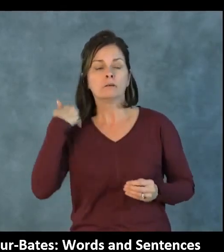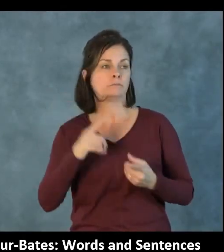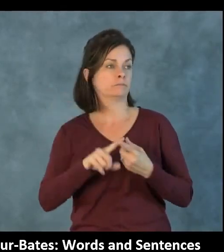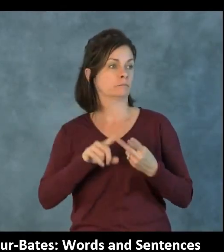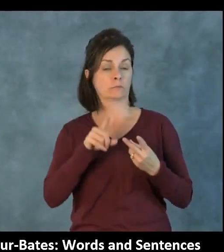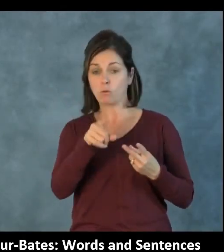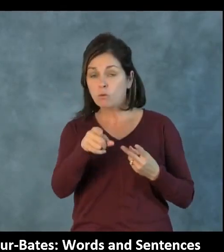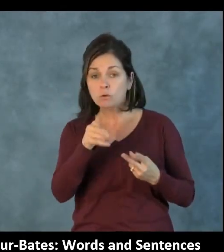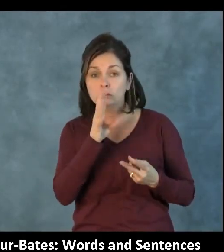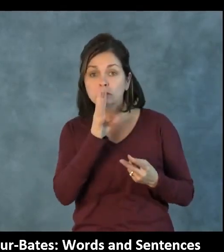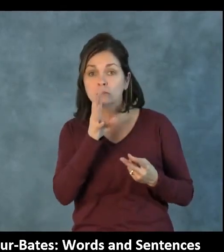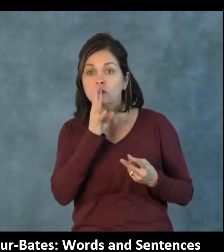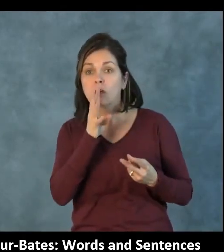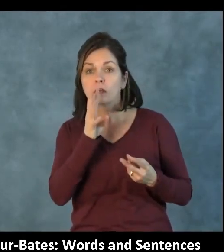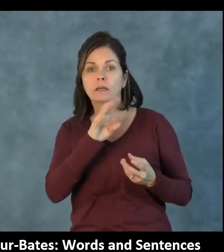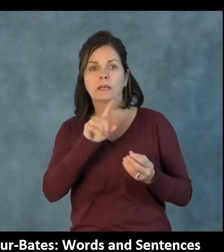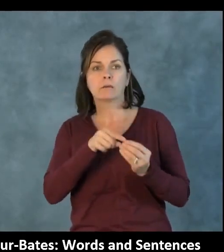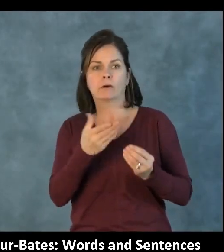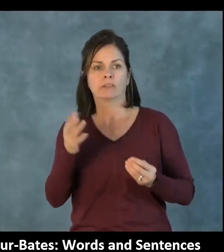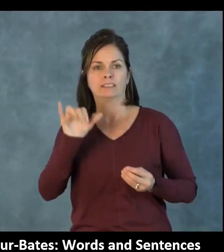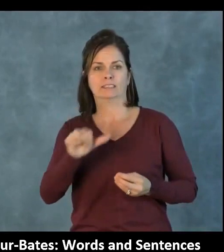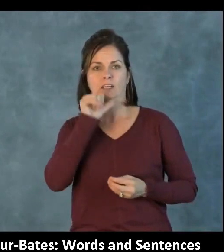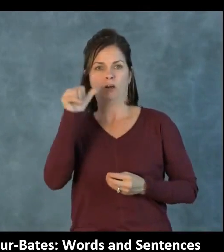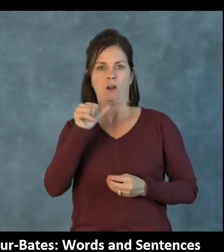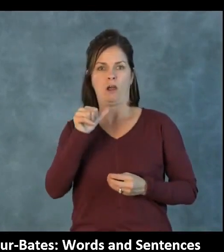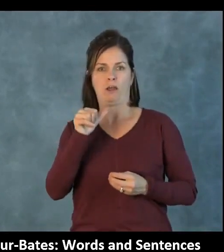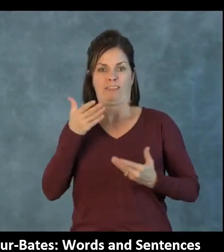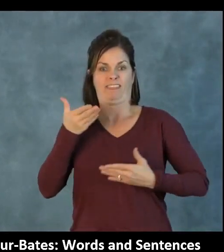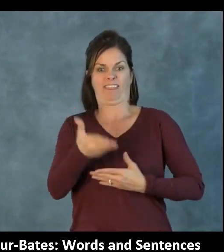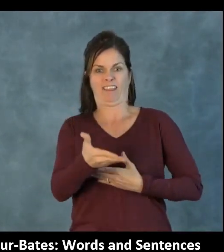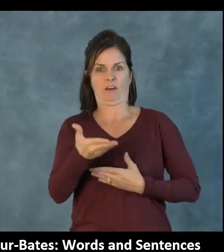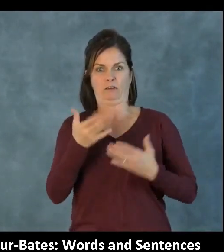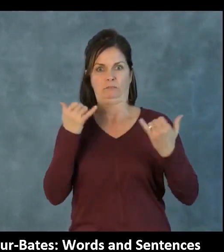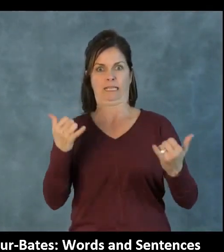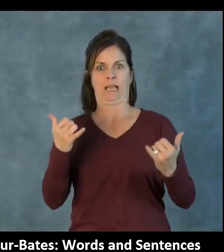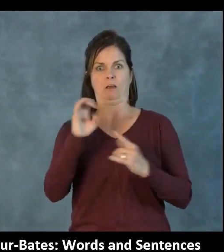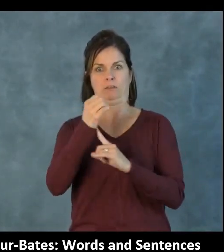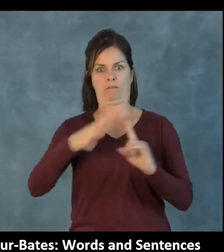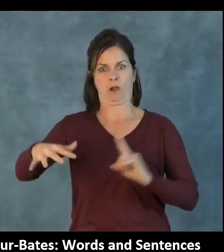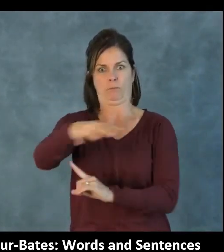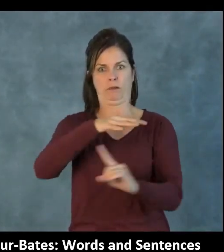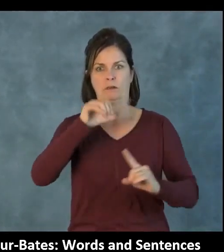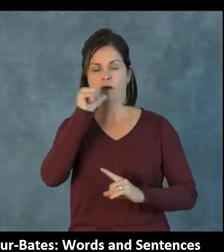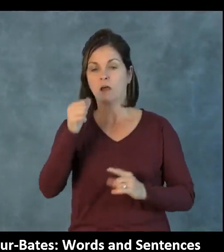Are they talking about things that are not in their immediate environment? Are they talking about things that will happen